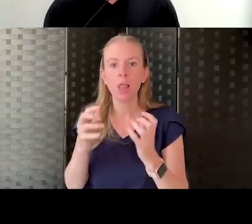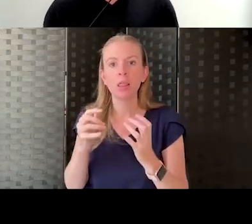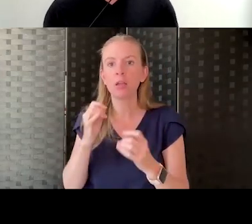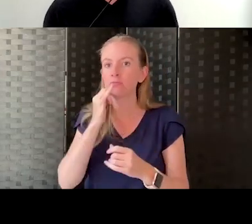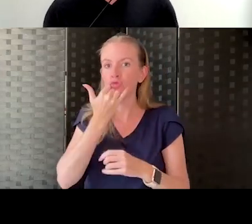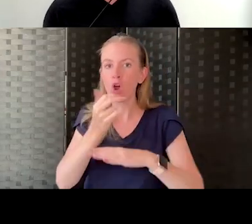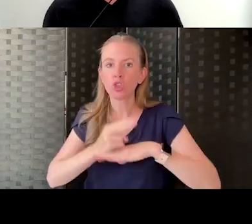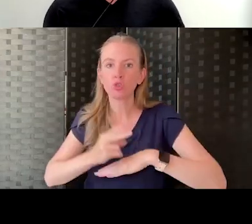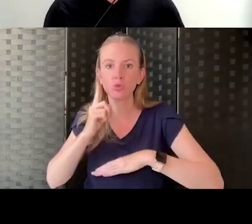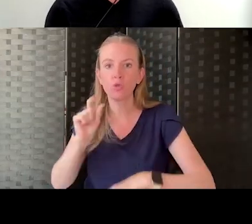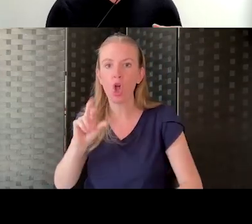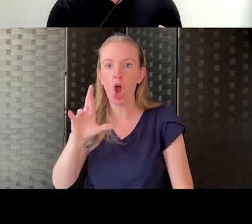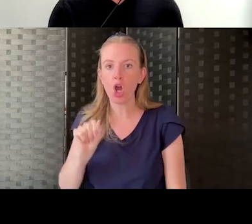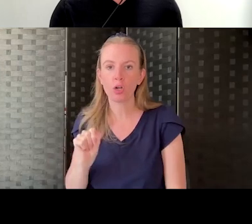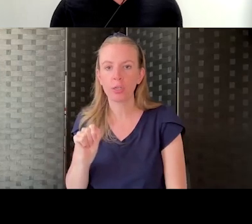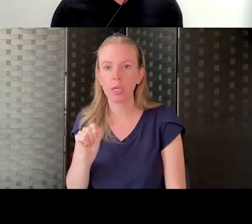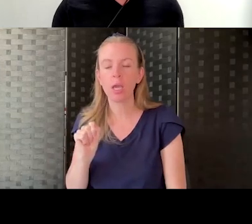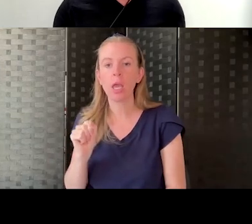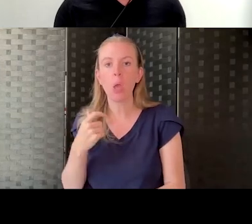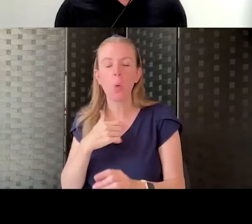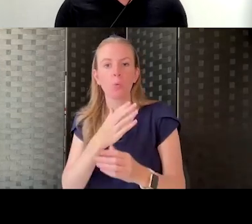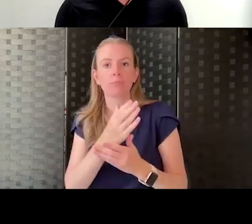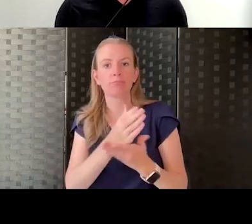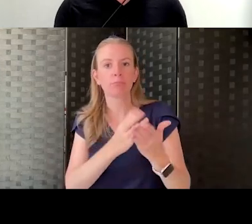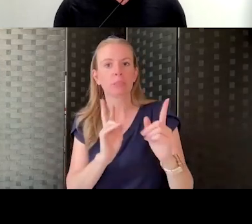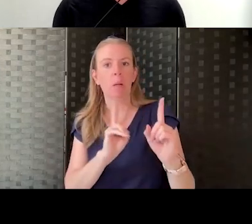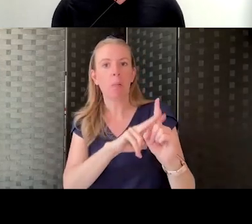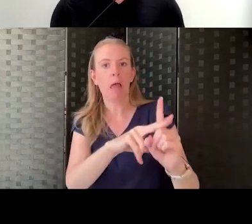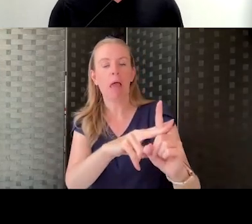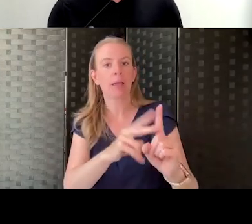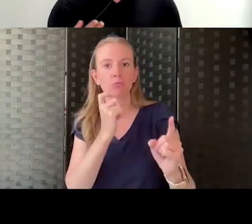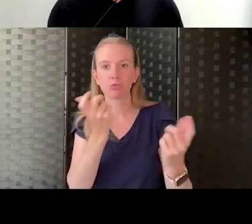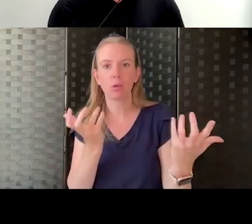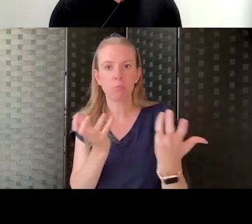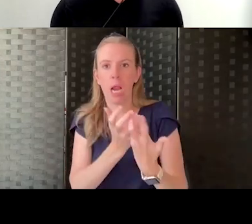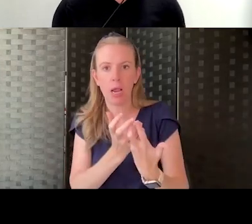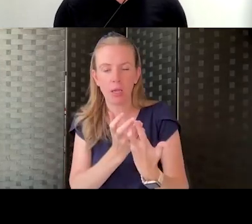ARIA attributes being applied to elements they should be applied to or just the definitions